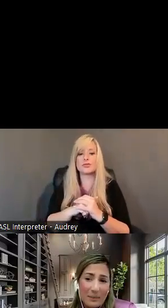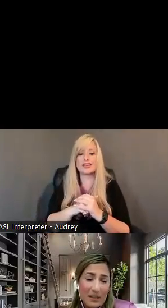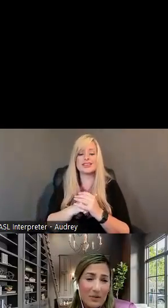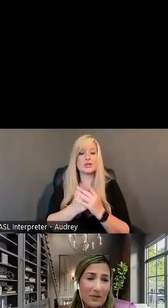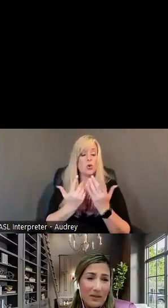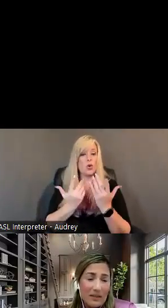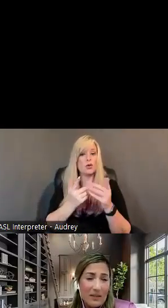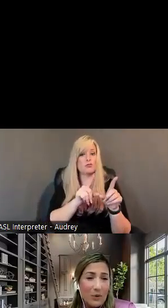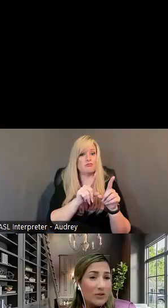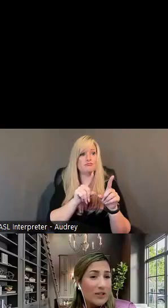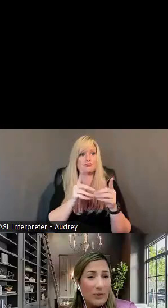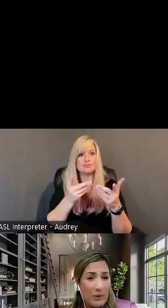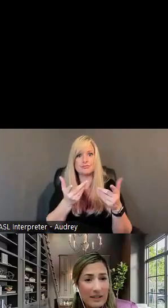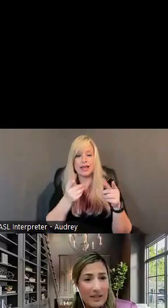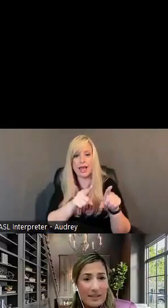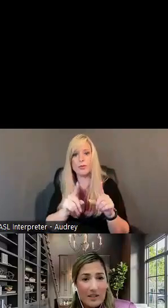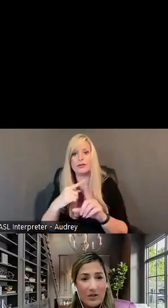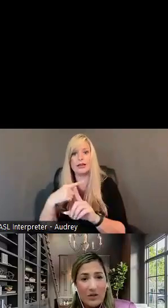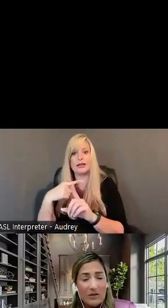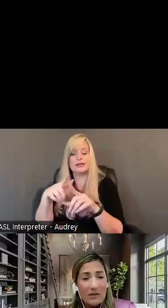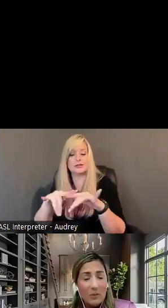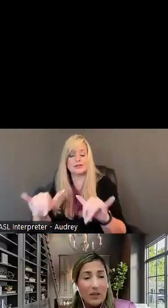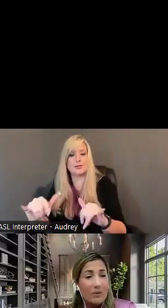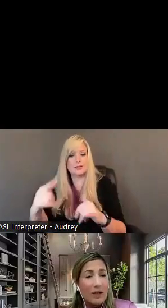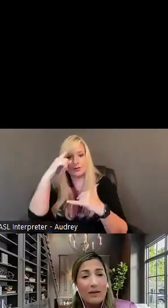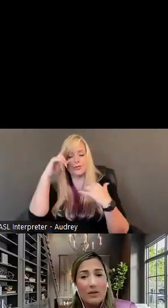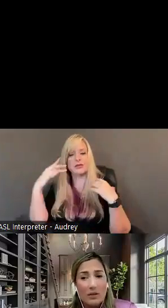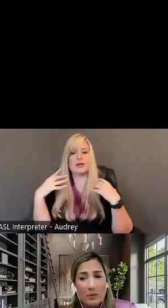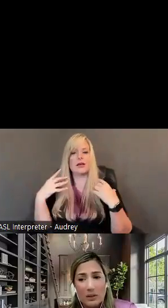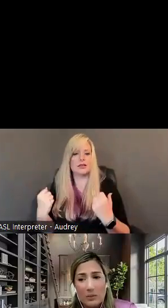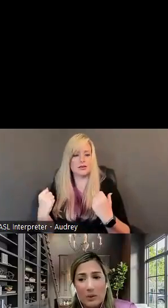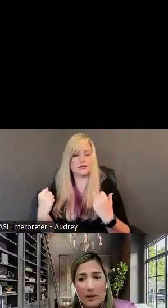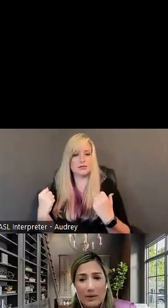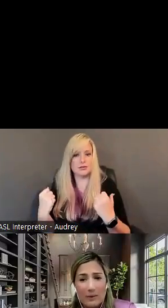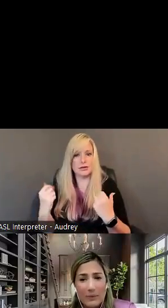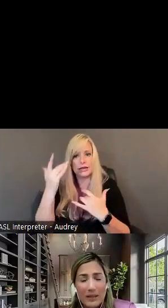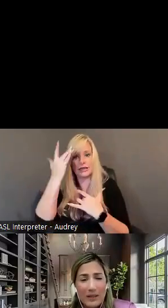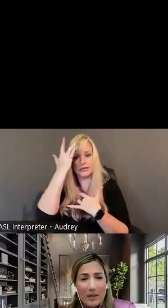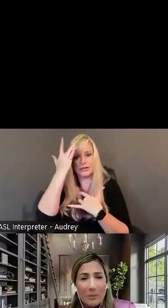mental illness. The World Health Organization calls it “What you cannot do when you are ill.”